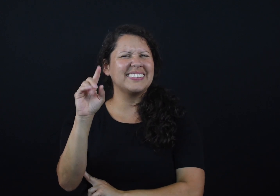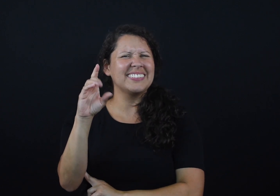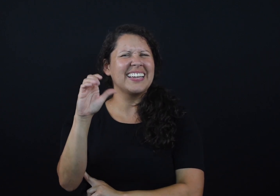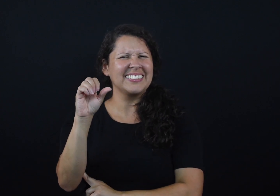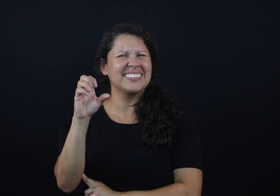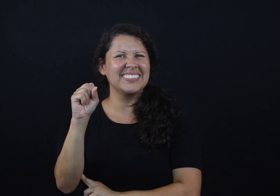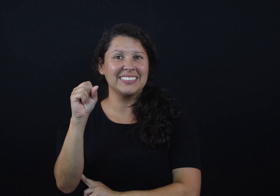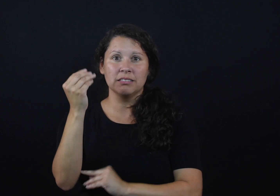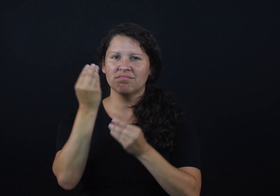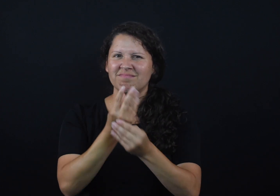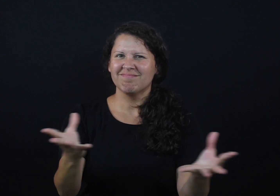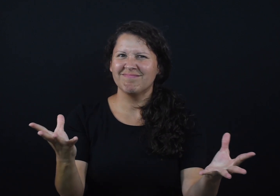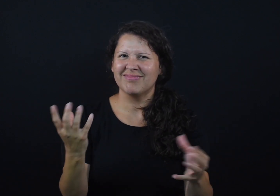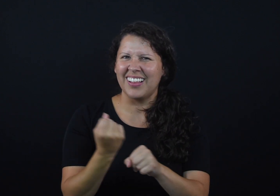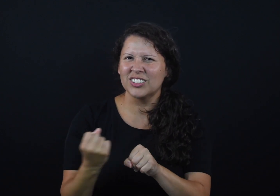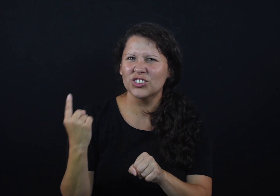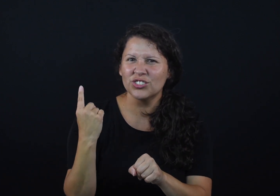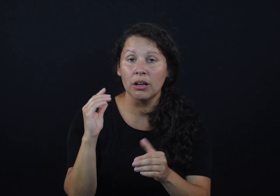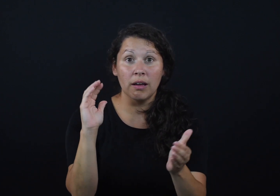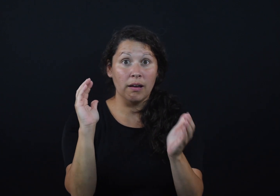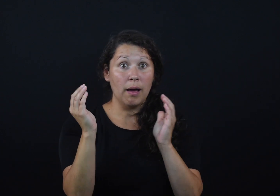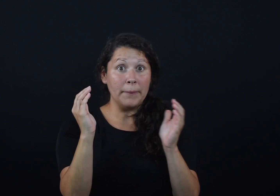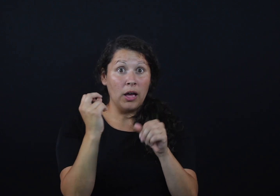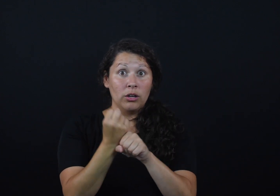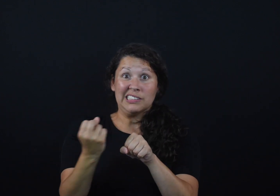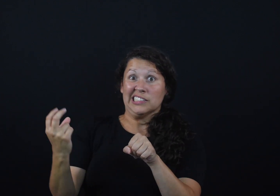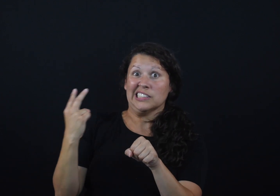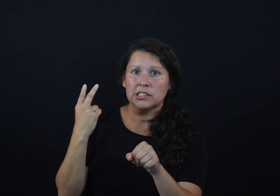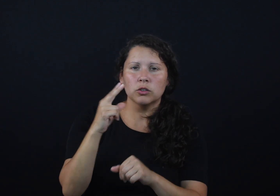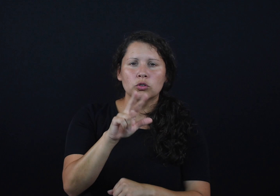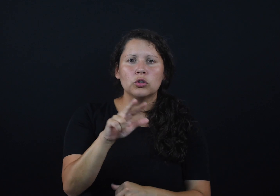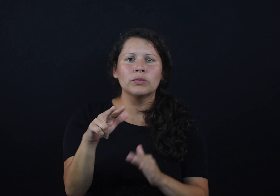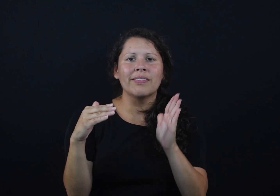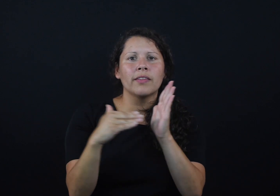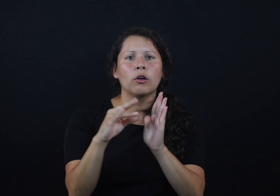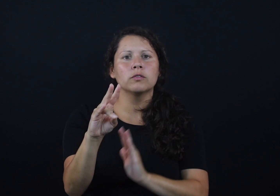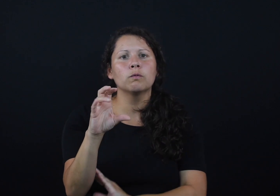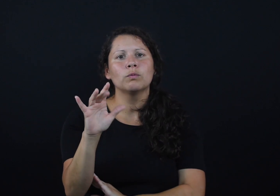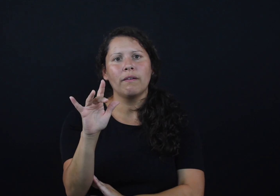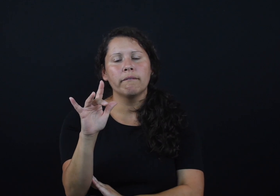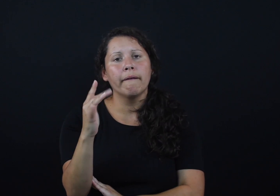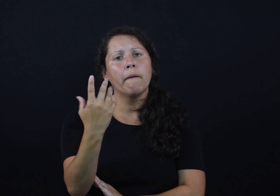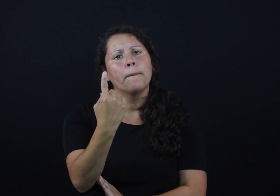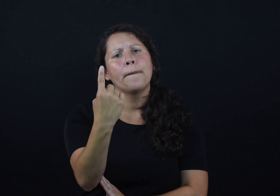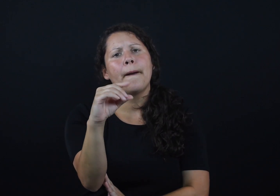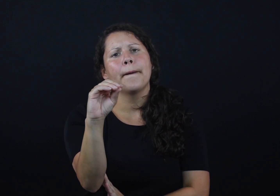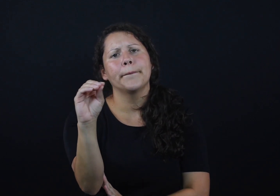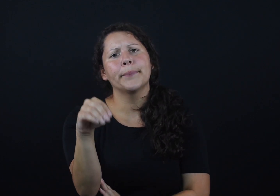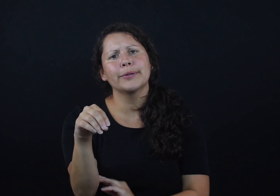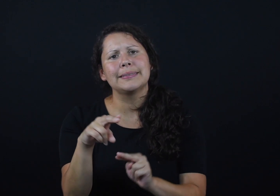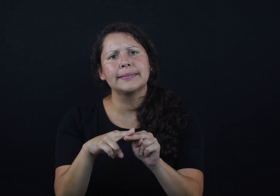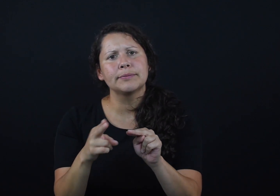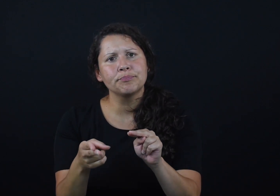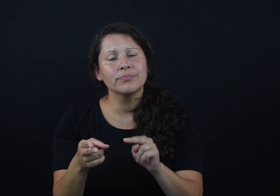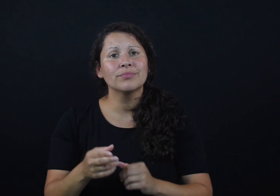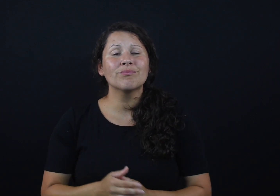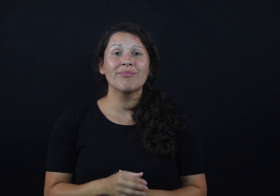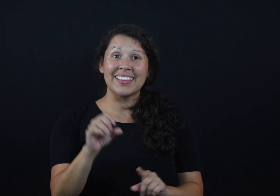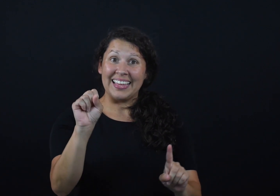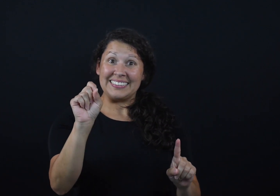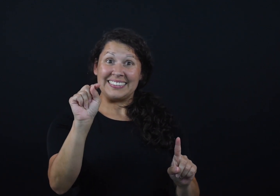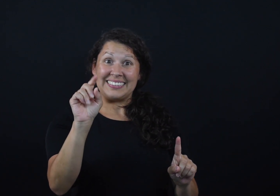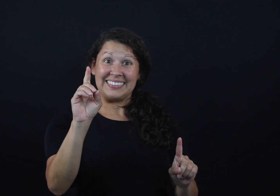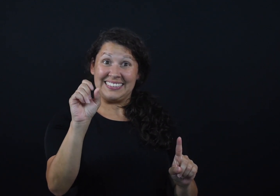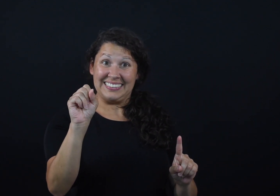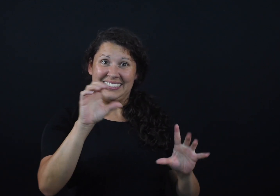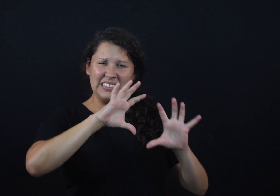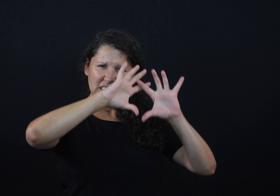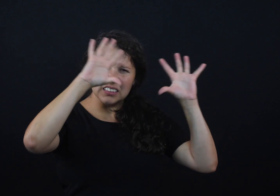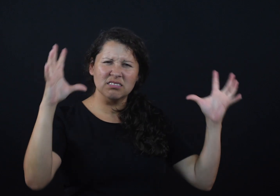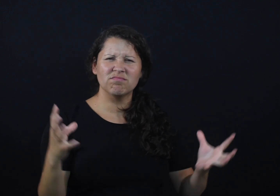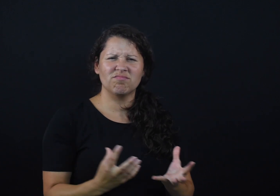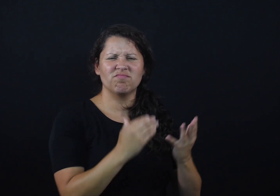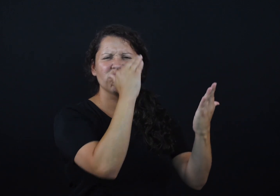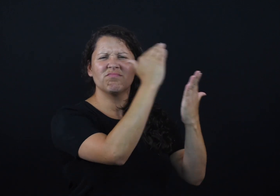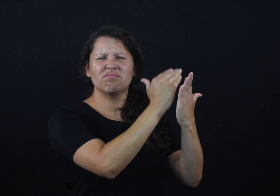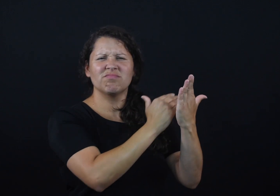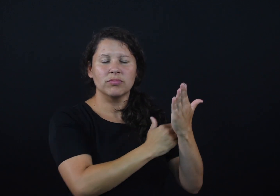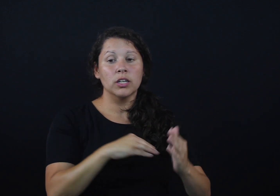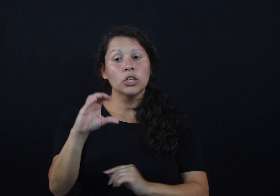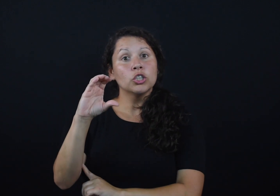reported last year compared to 33,725 cases in 2019 – a 1% decrease.